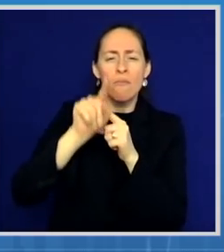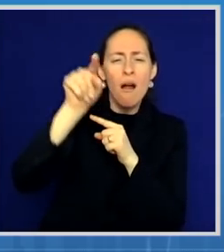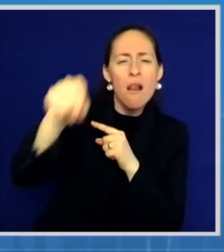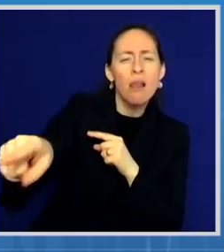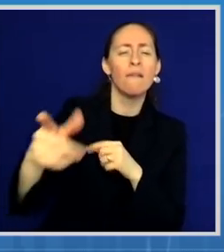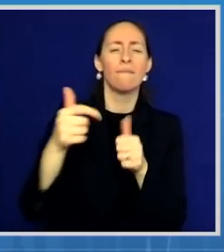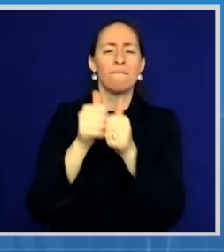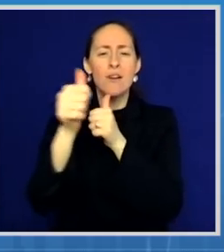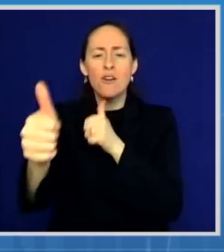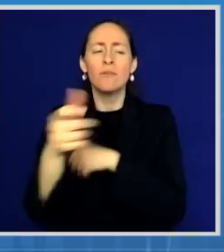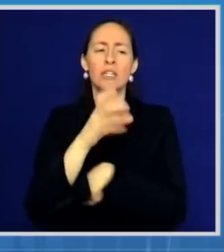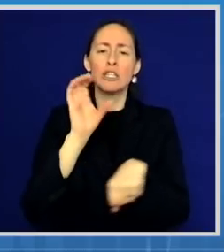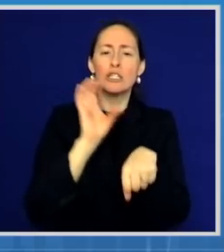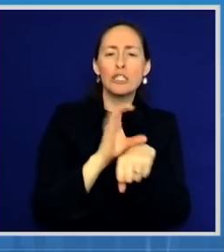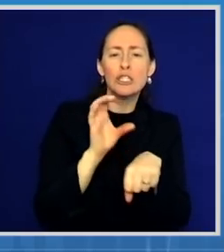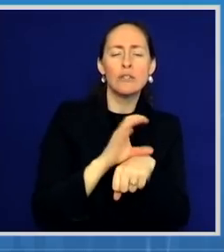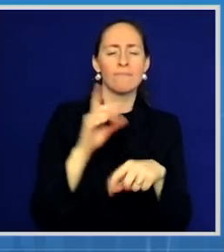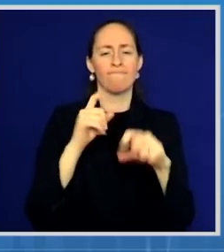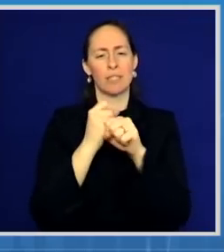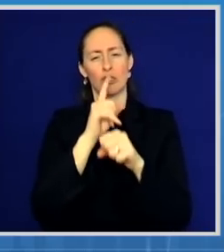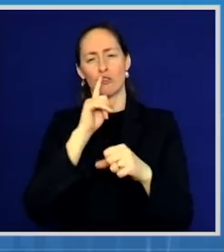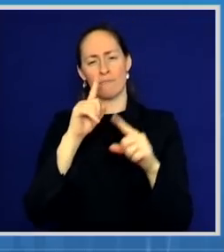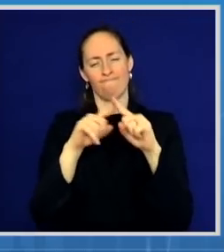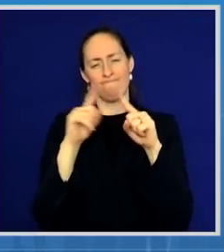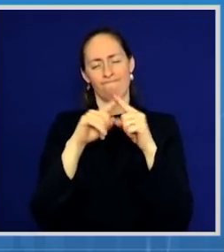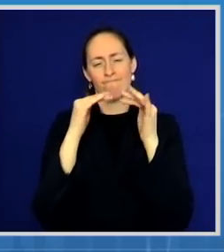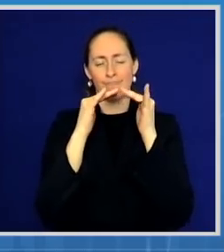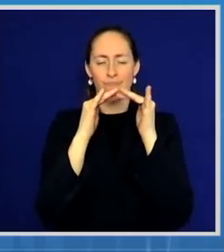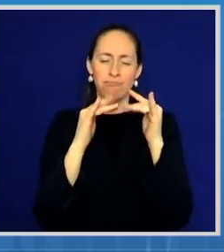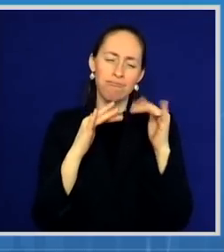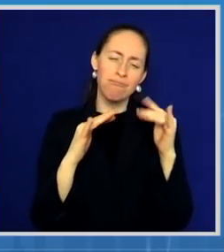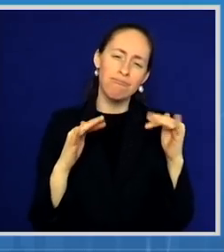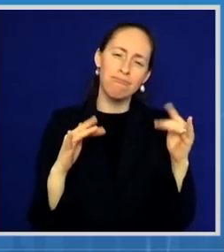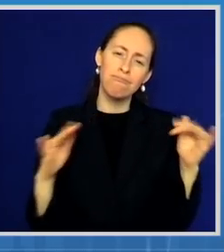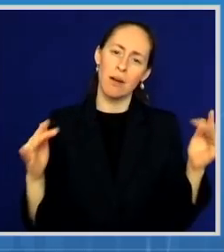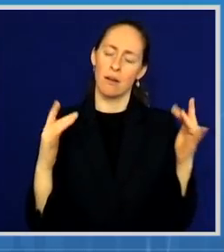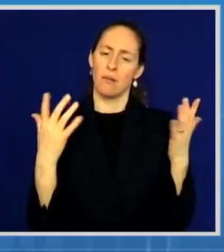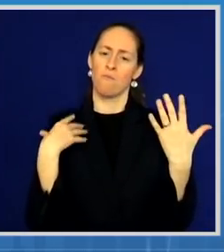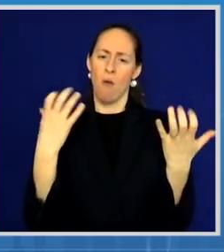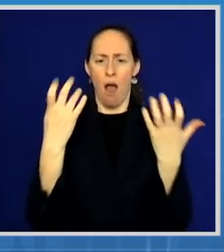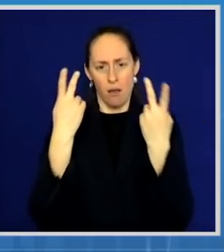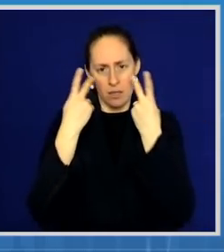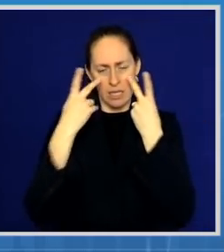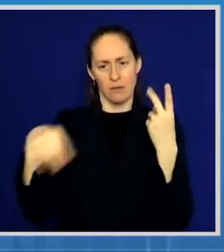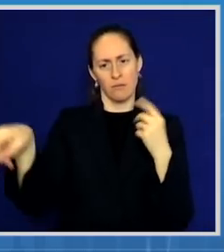who share a commitment to protecting their communities by helping people get vaccinated. This morning I want to highlight